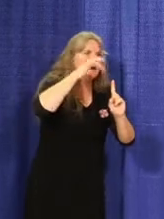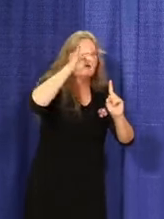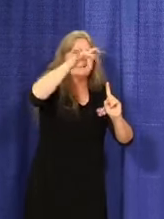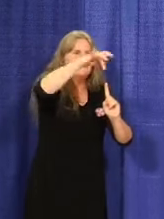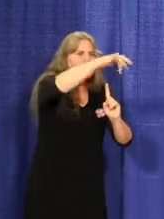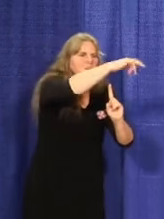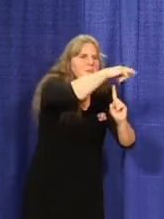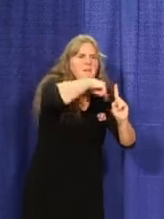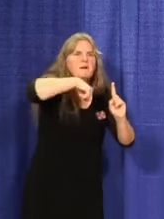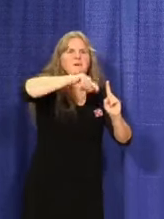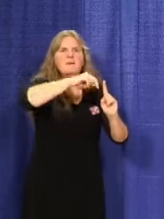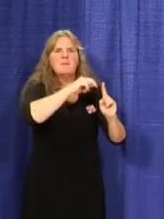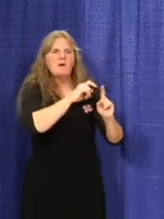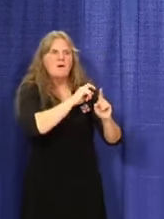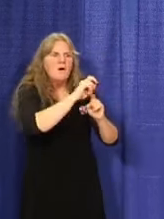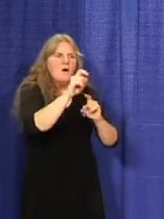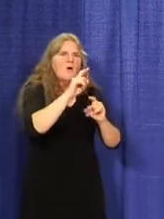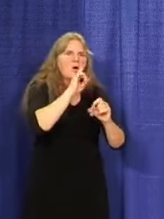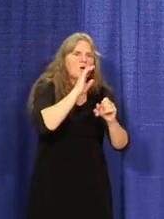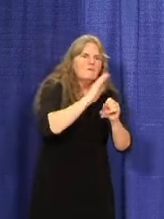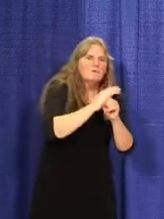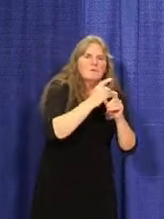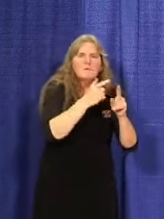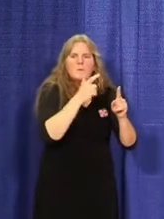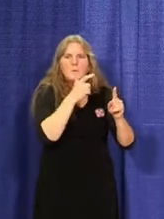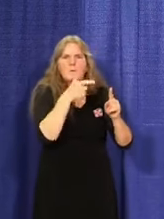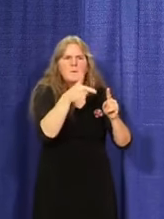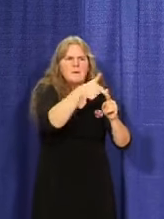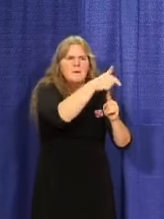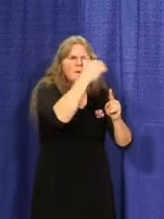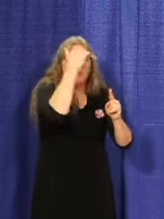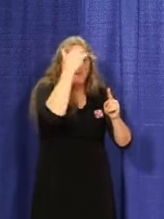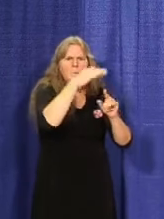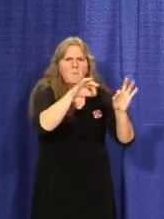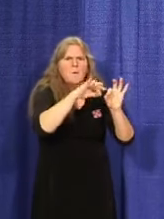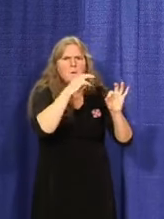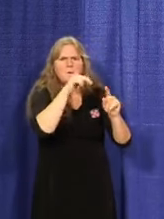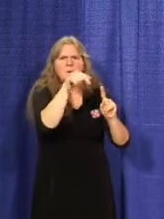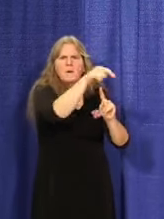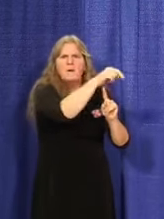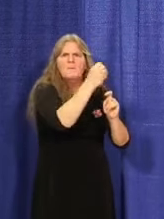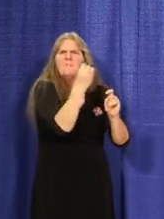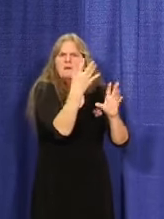notification to people that really need to know. Even when providing information